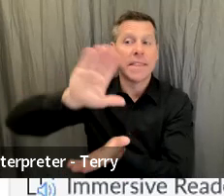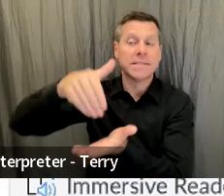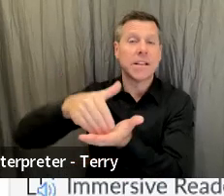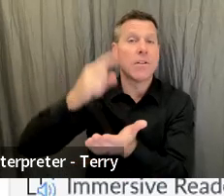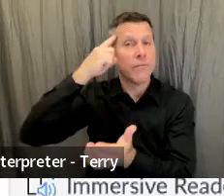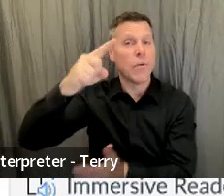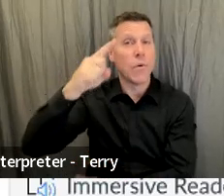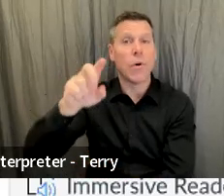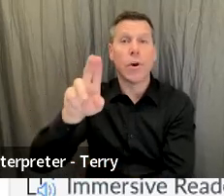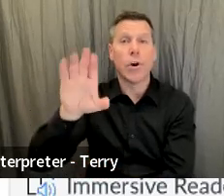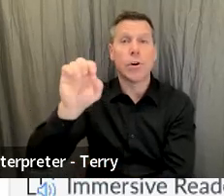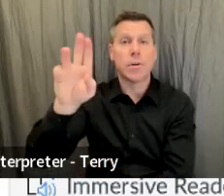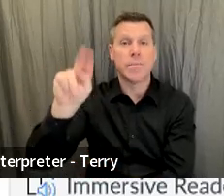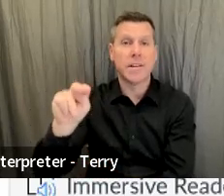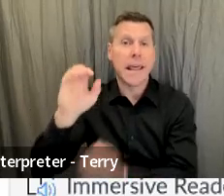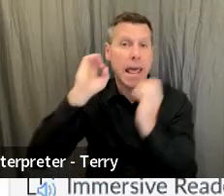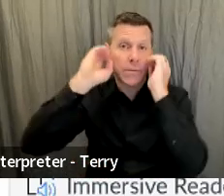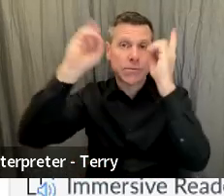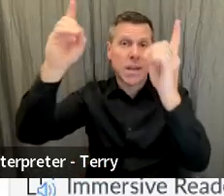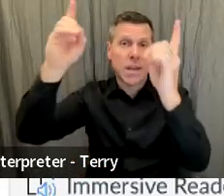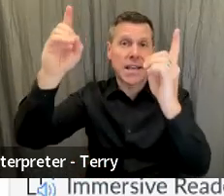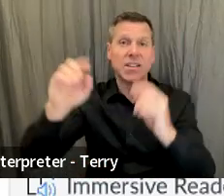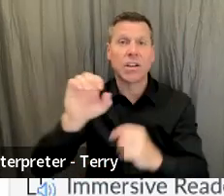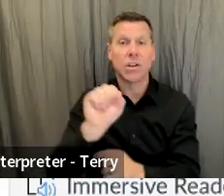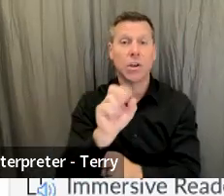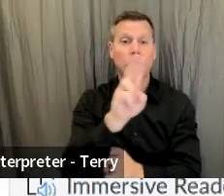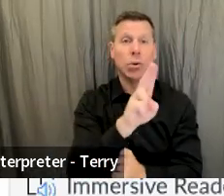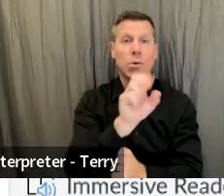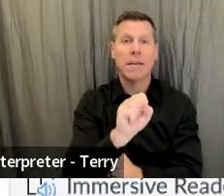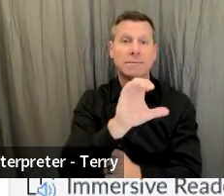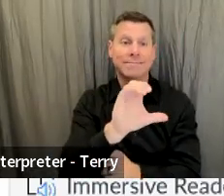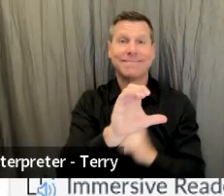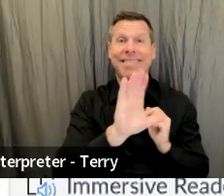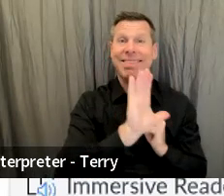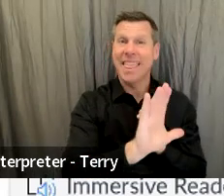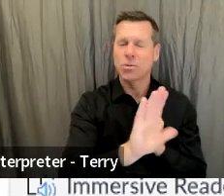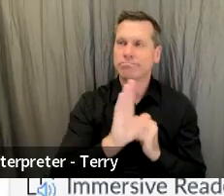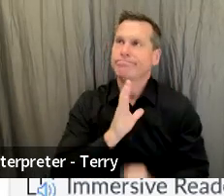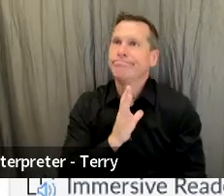So they have a really nice syllabus review guide, and I